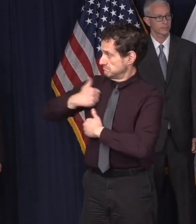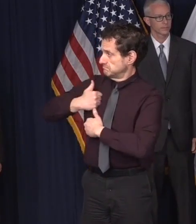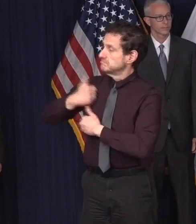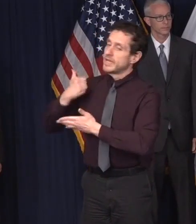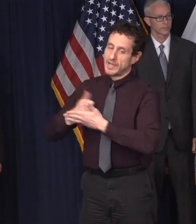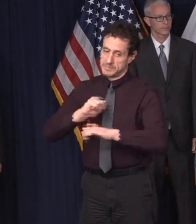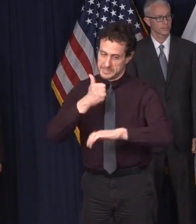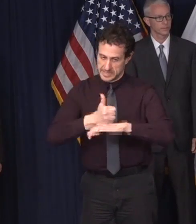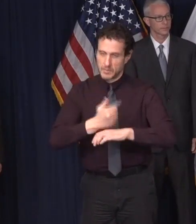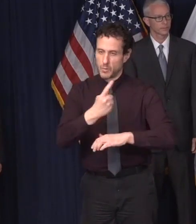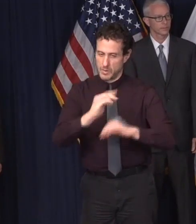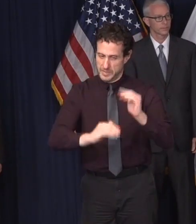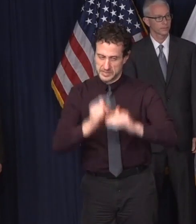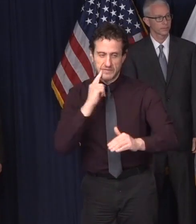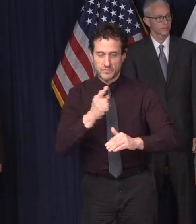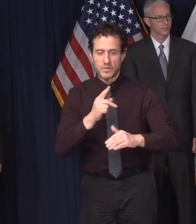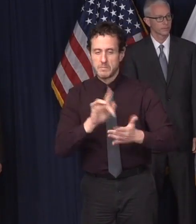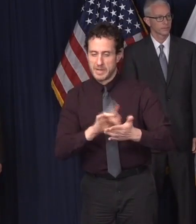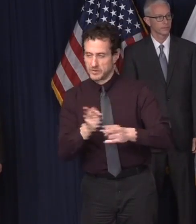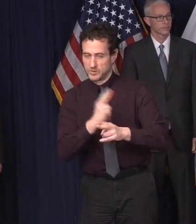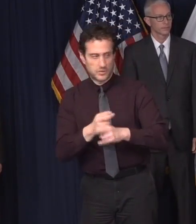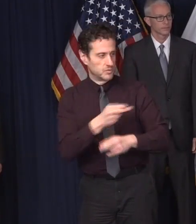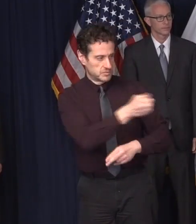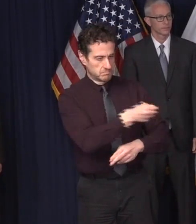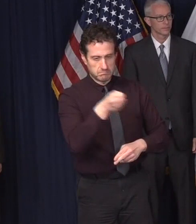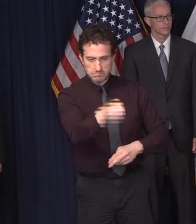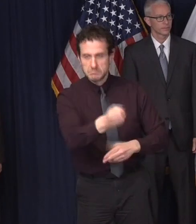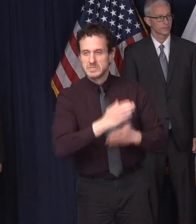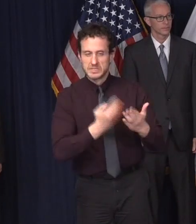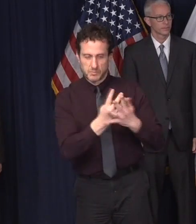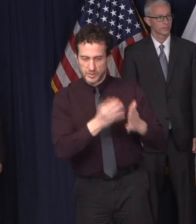UP TEMPORARY FACILITIES FOR AN ON SITE MEDICAL MISSION WITH THE